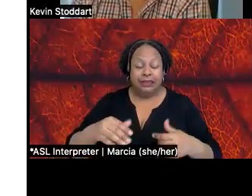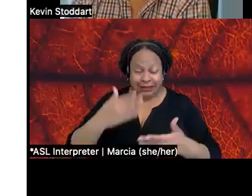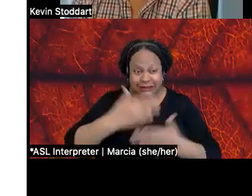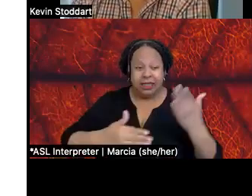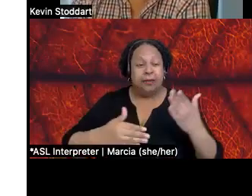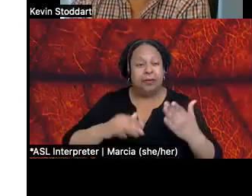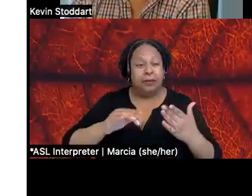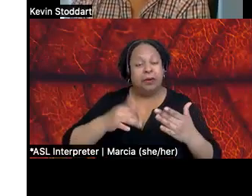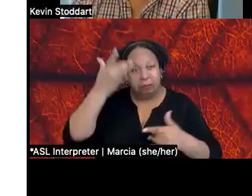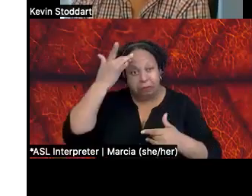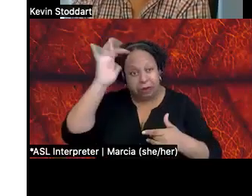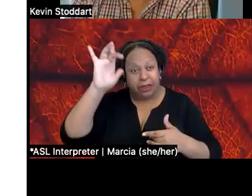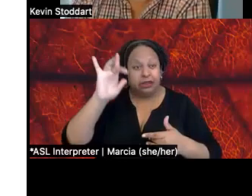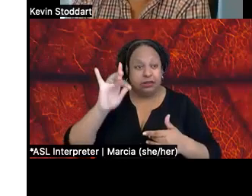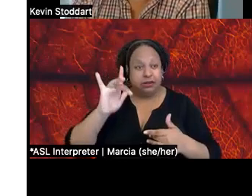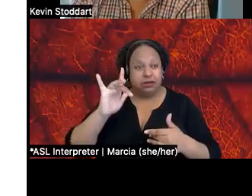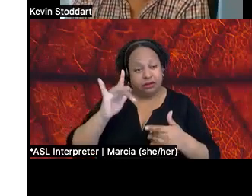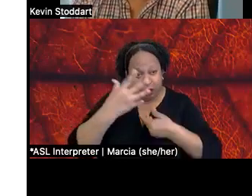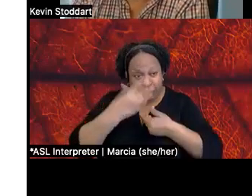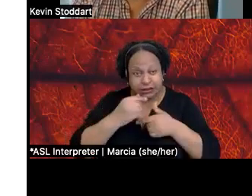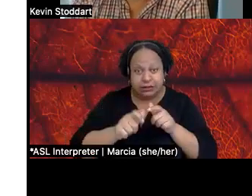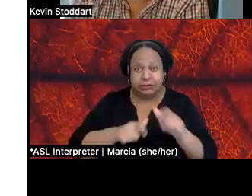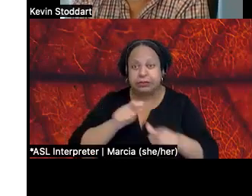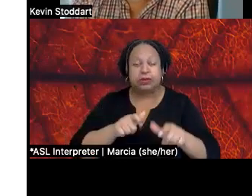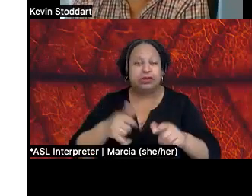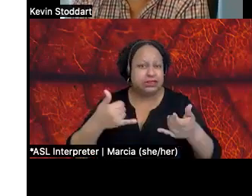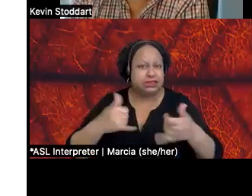understanding the basics of social interaction.